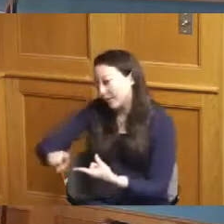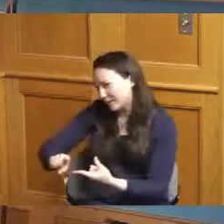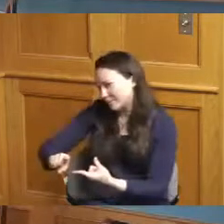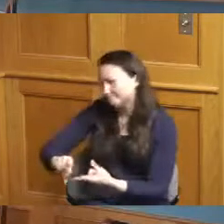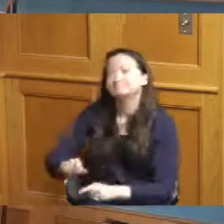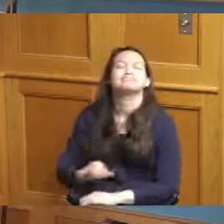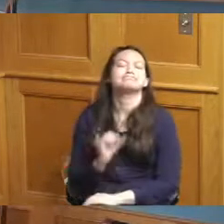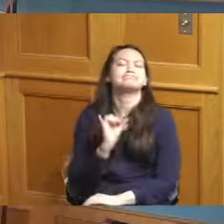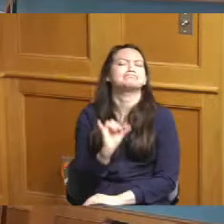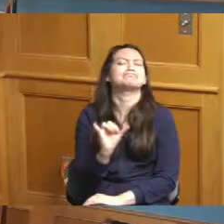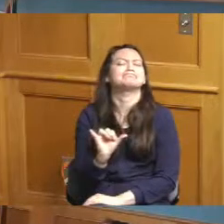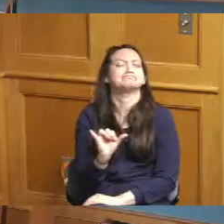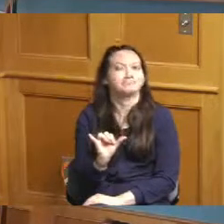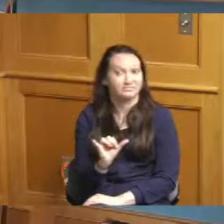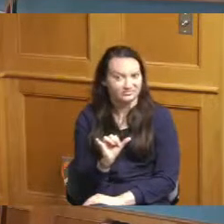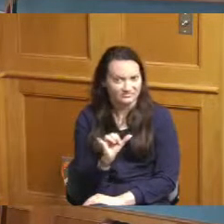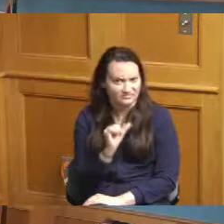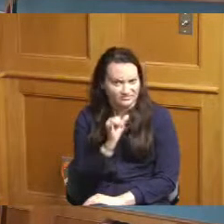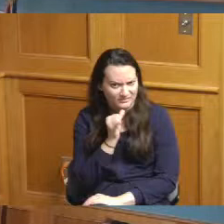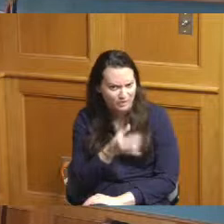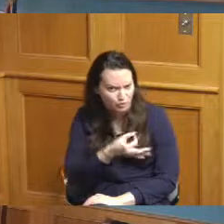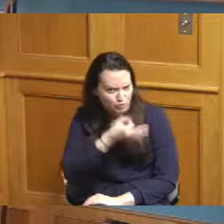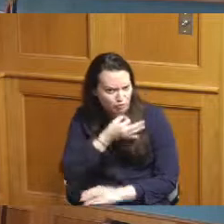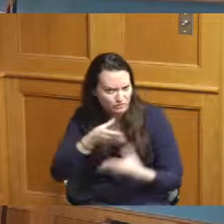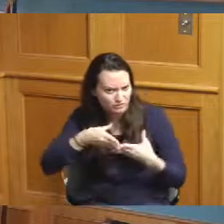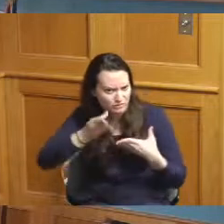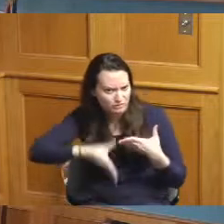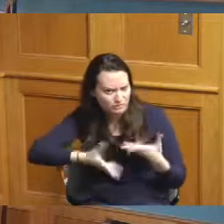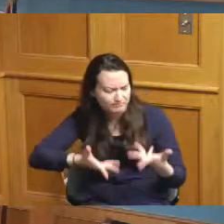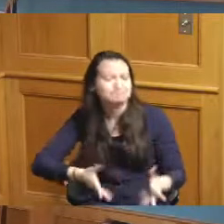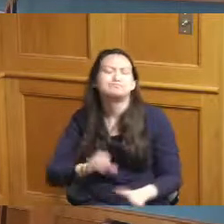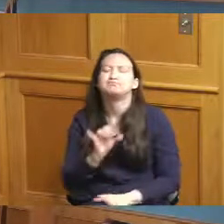okay so they're not bumping up against the eight so much all right so